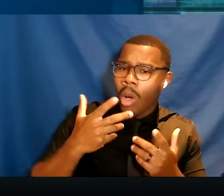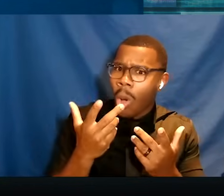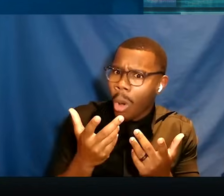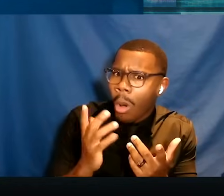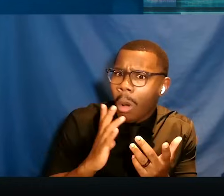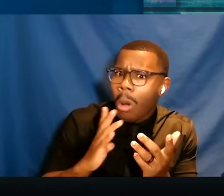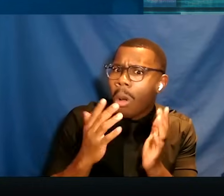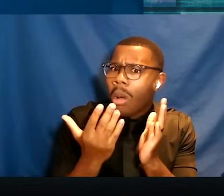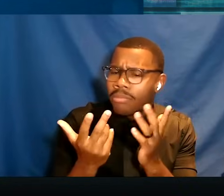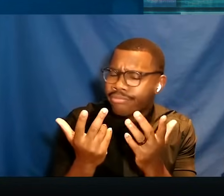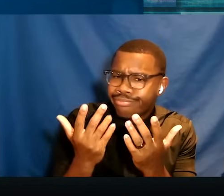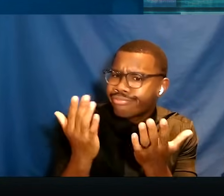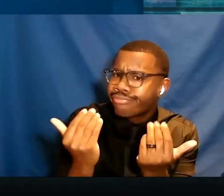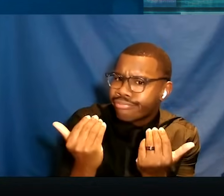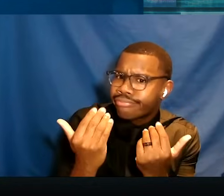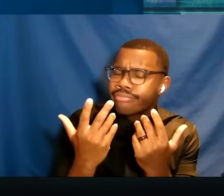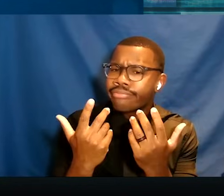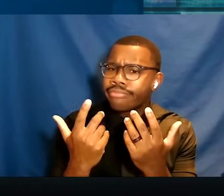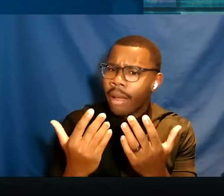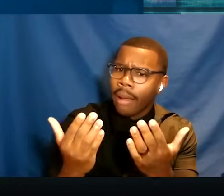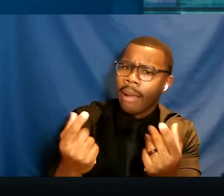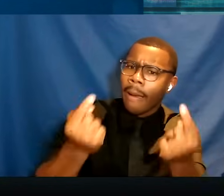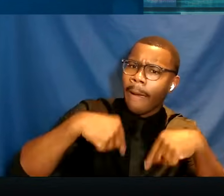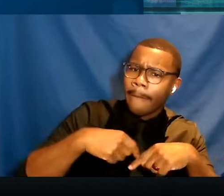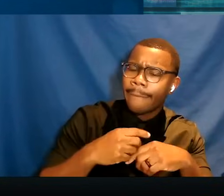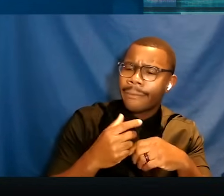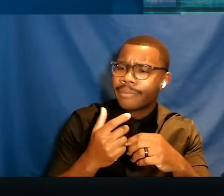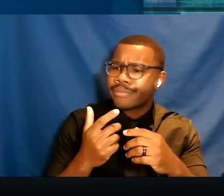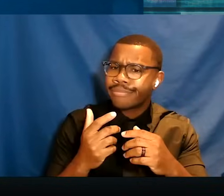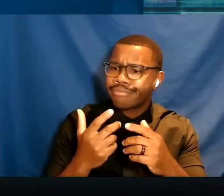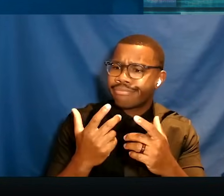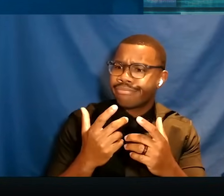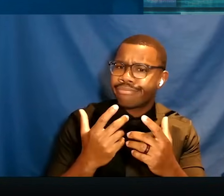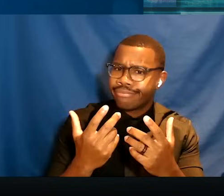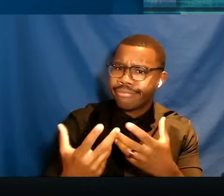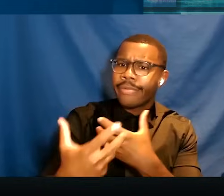and come to our wages and working conditions process in a very short amount of time,